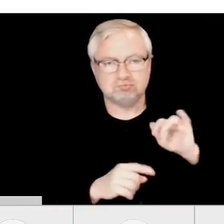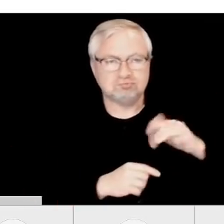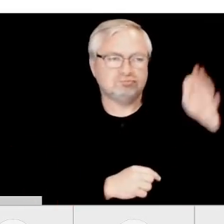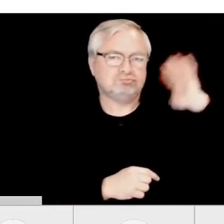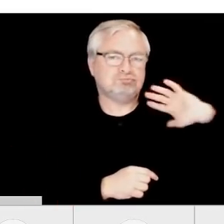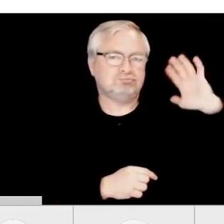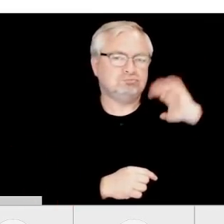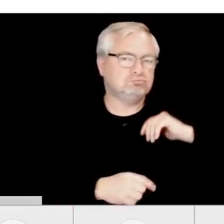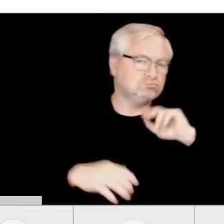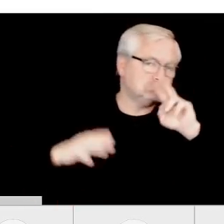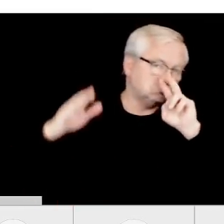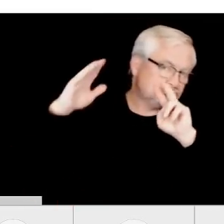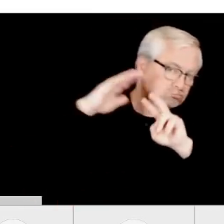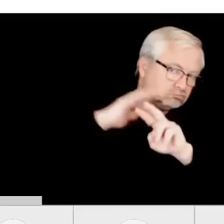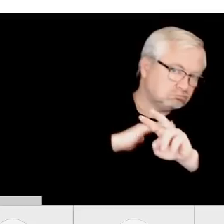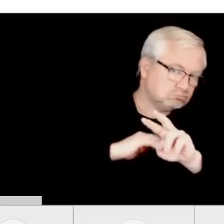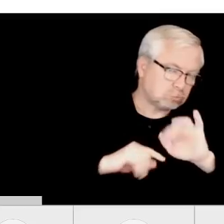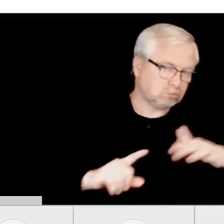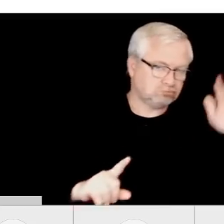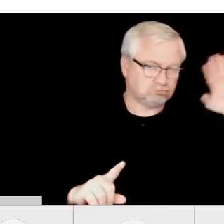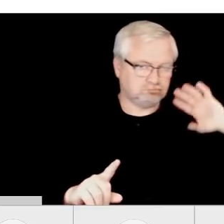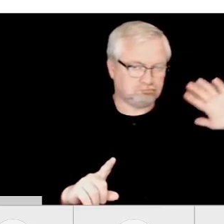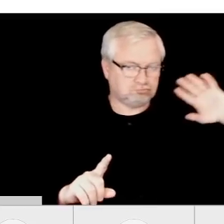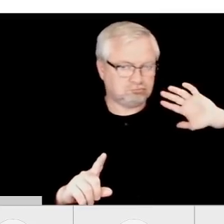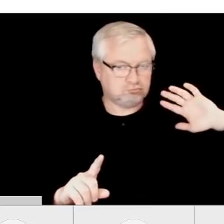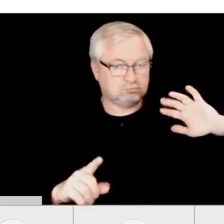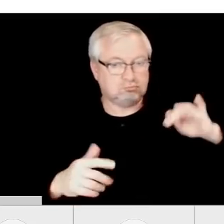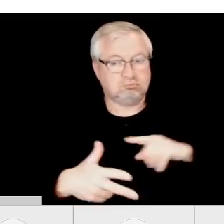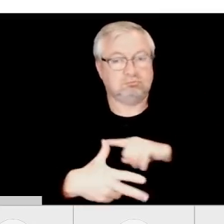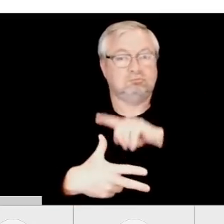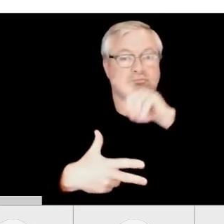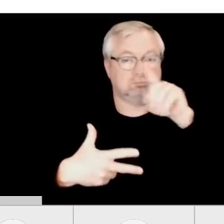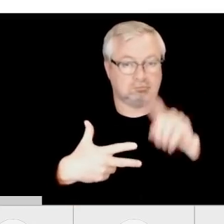I think secondly there's an uncertainty around this point and I think it goes